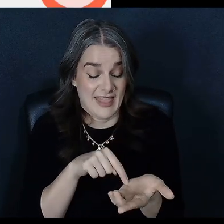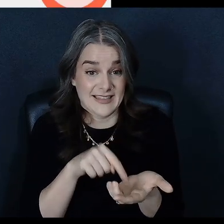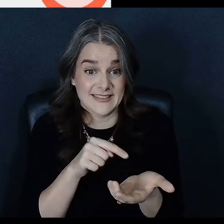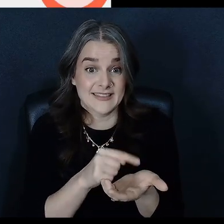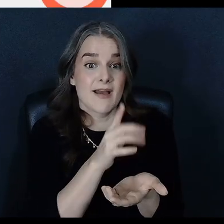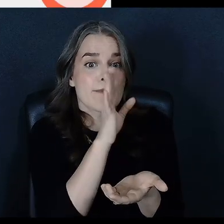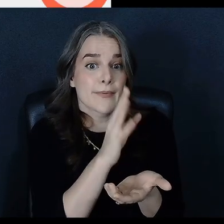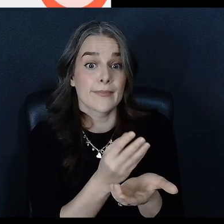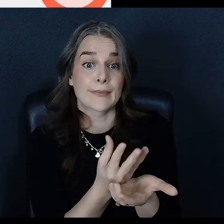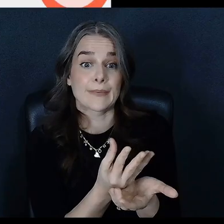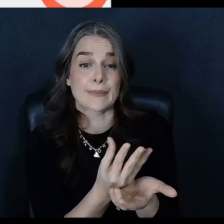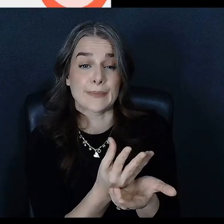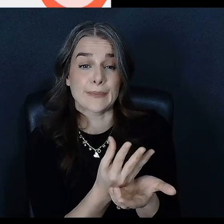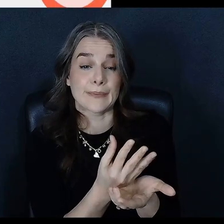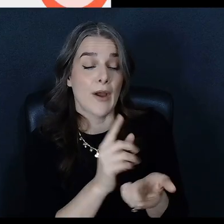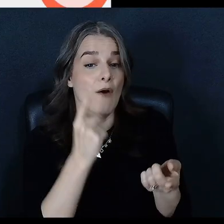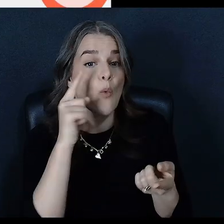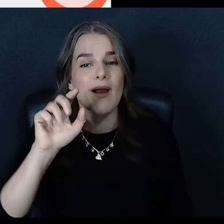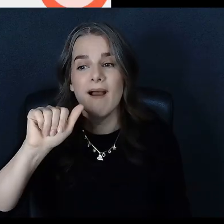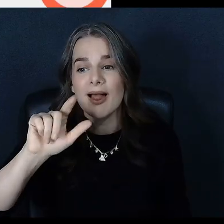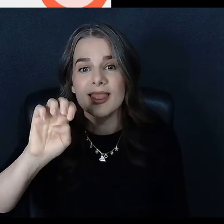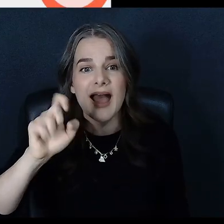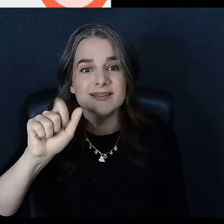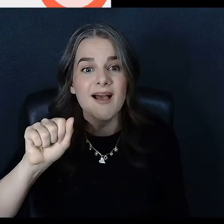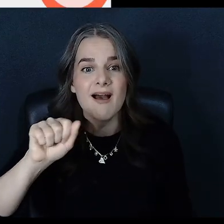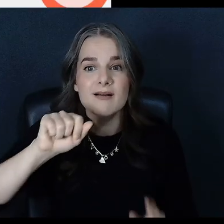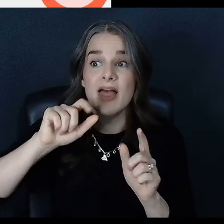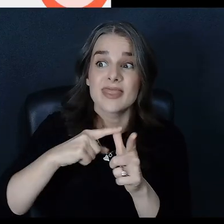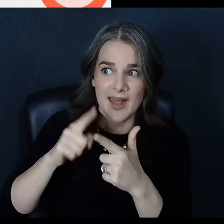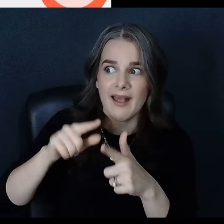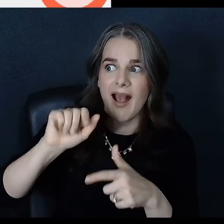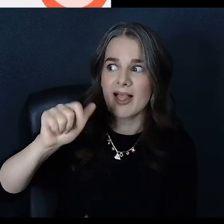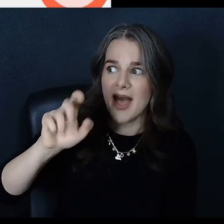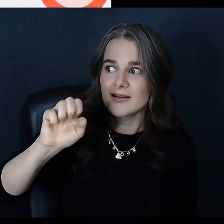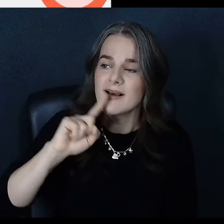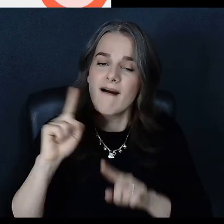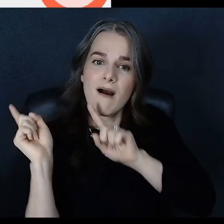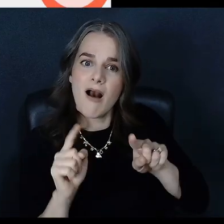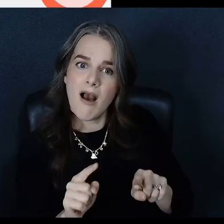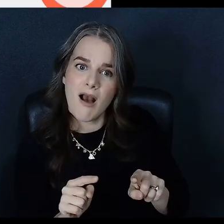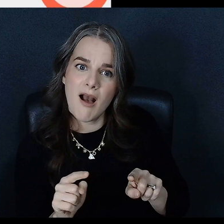which is allowing for that customization. Other warnings I would give you with speech-- not warnings.